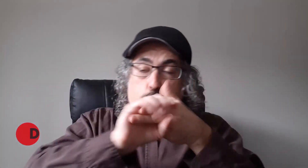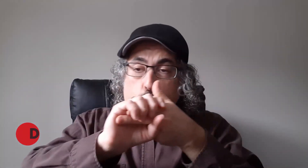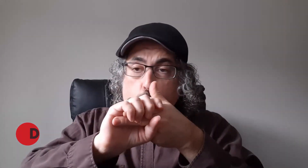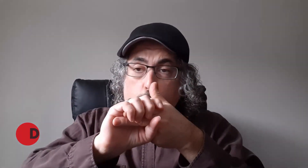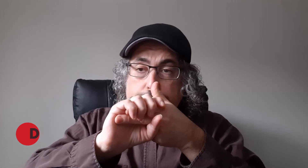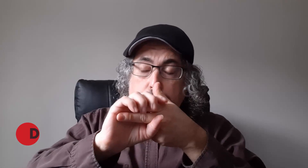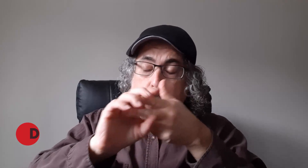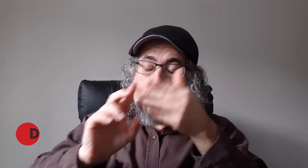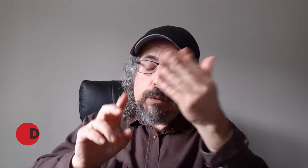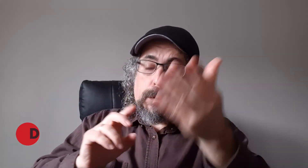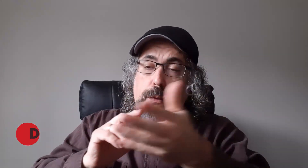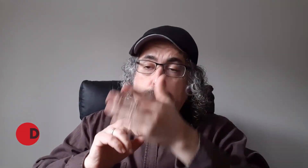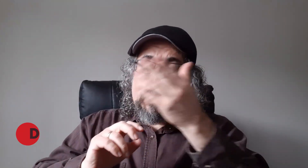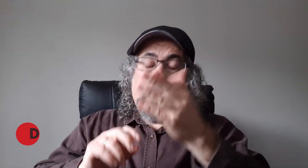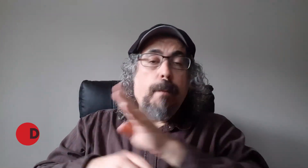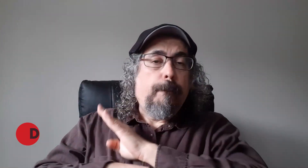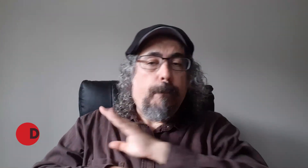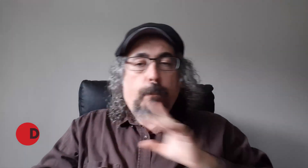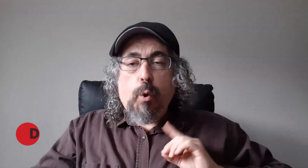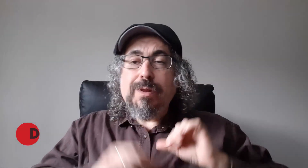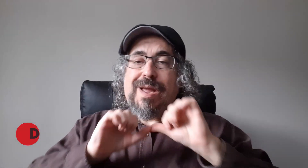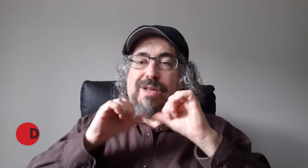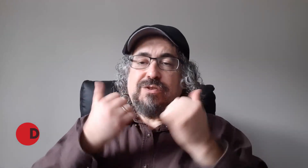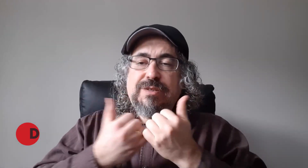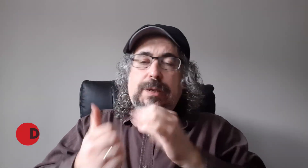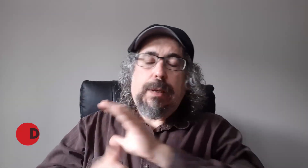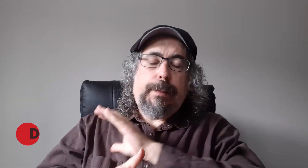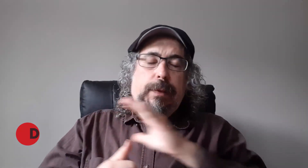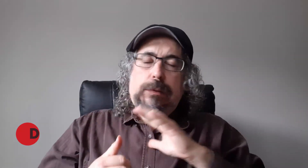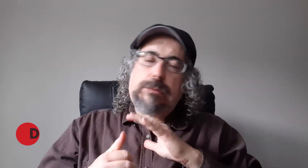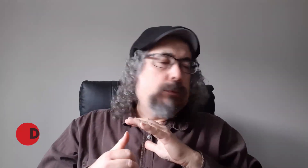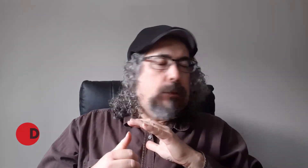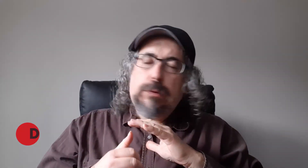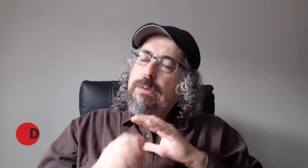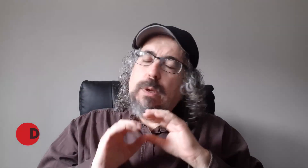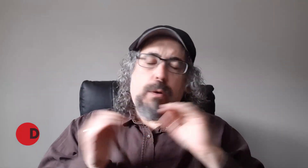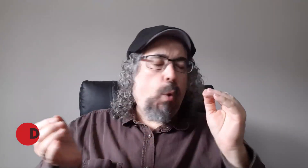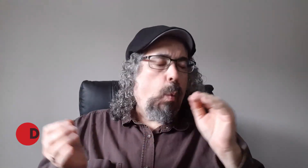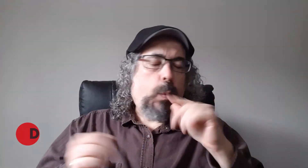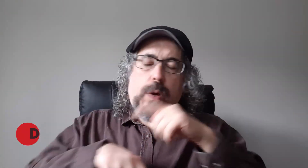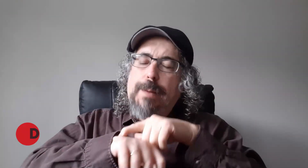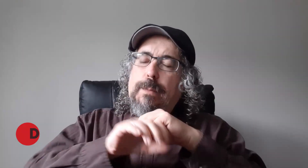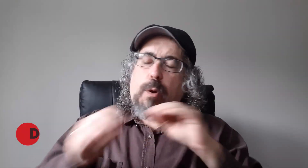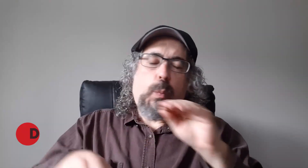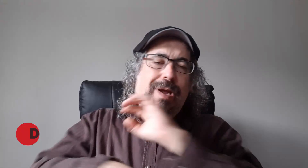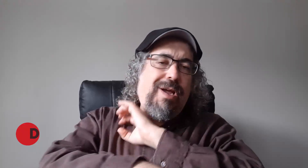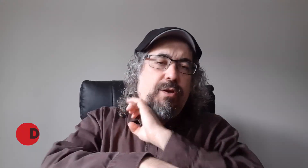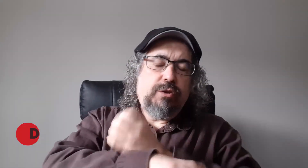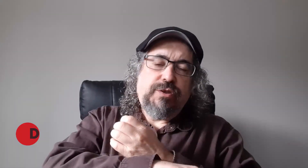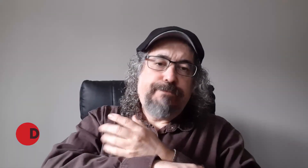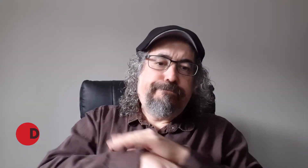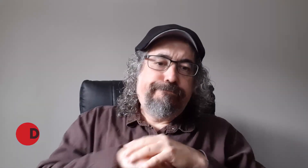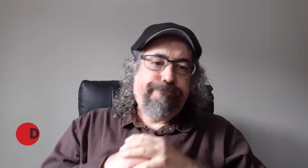to join any agency, board or committee.